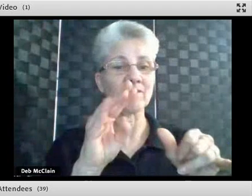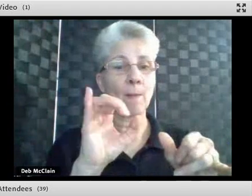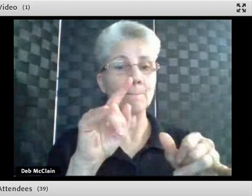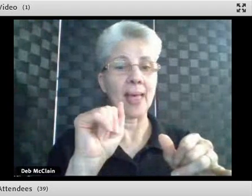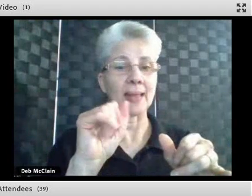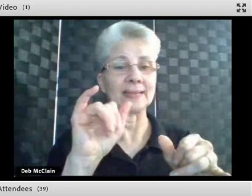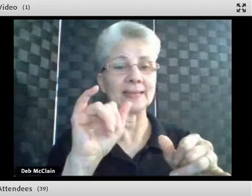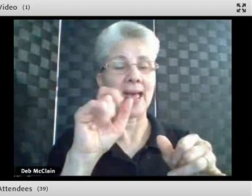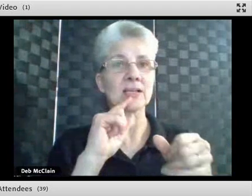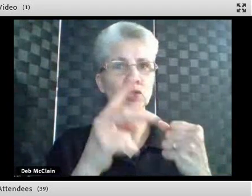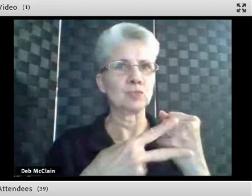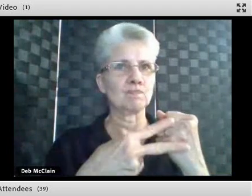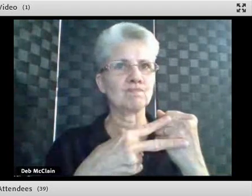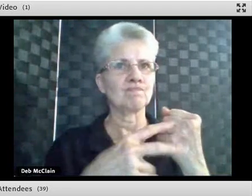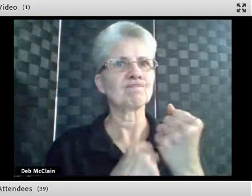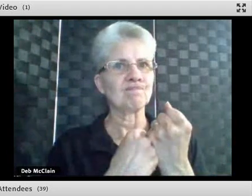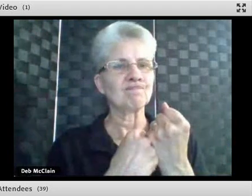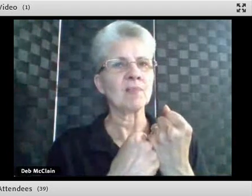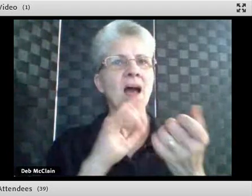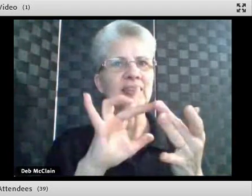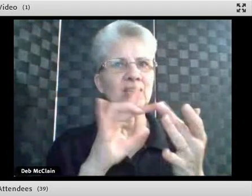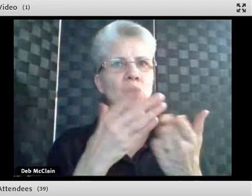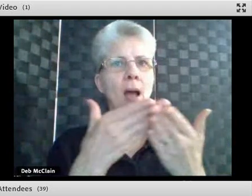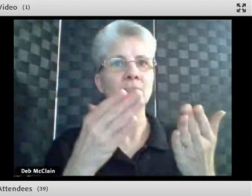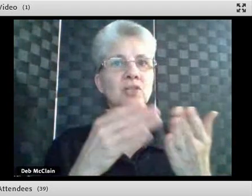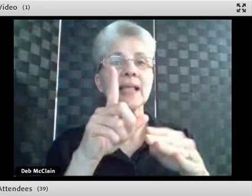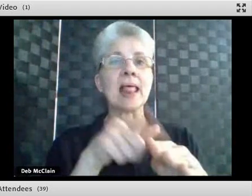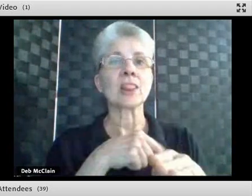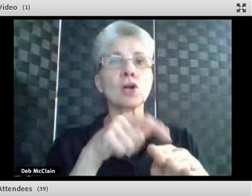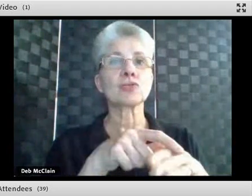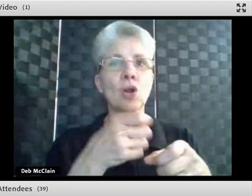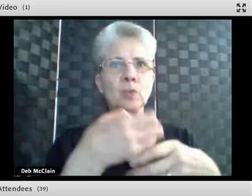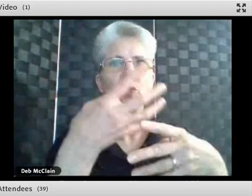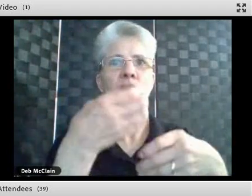to support the preservation of digital objects and their long-term usability.